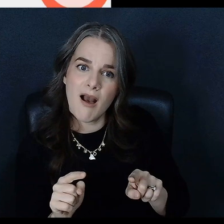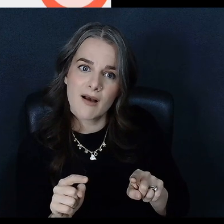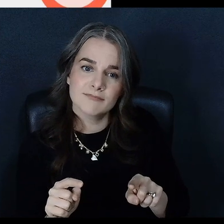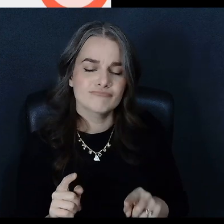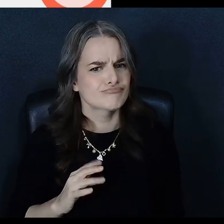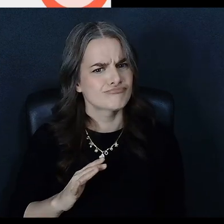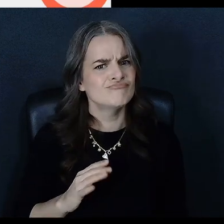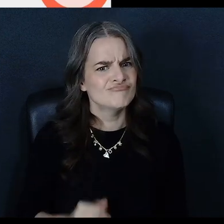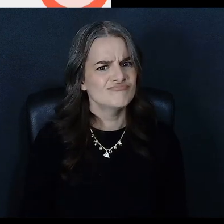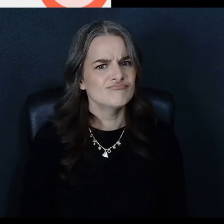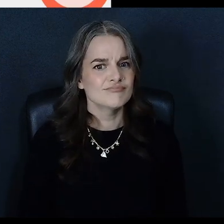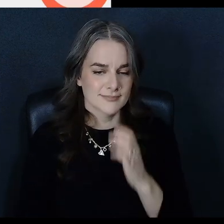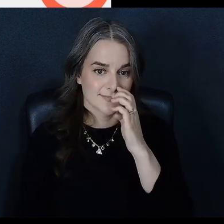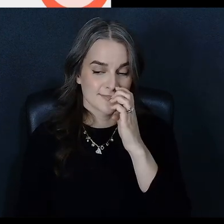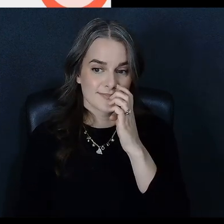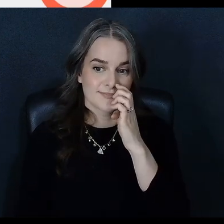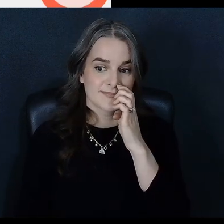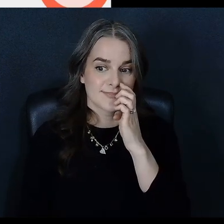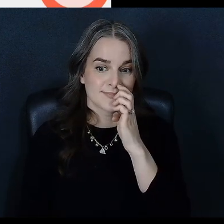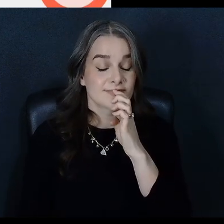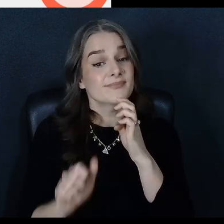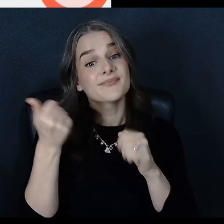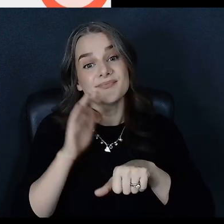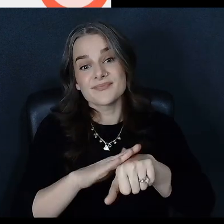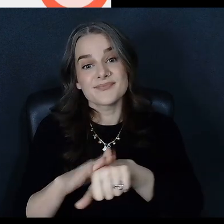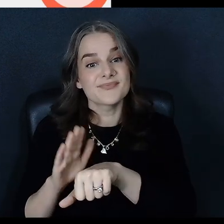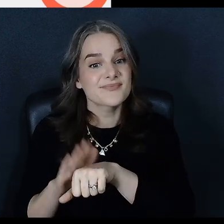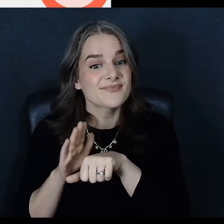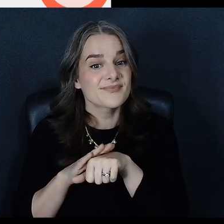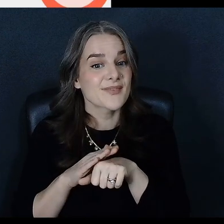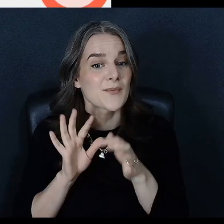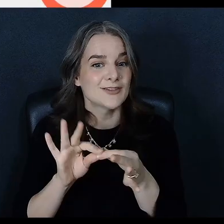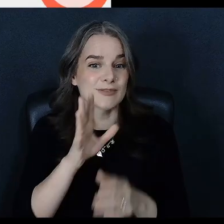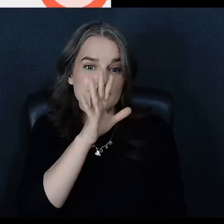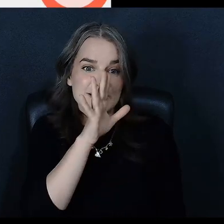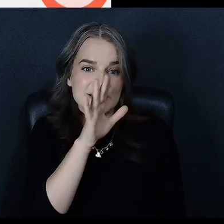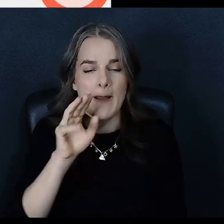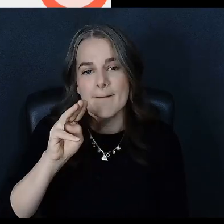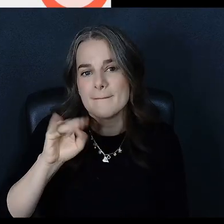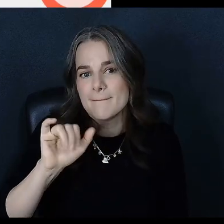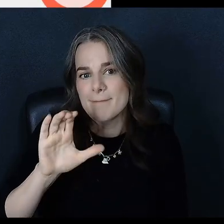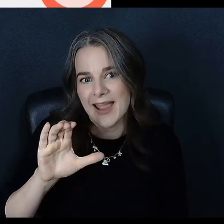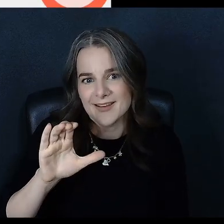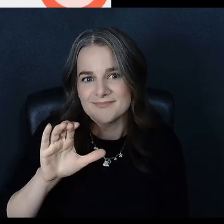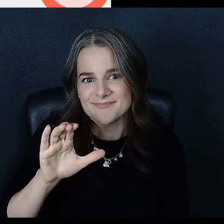We'll call them considerations, not warnings. But microphones. Get a good microphone if this is what you're going to use.